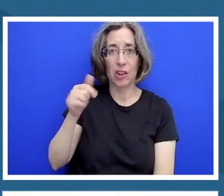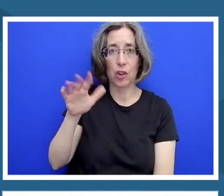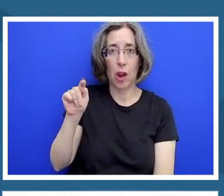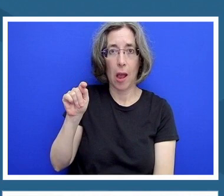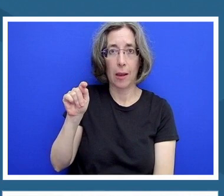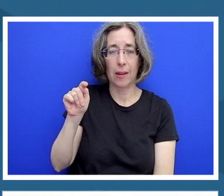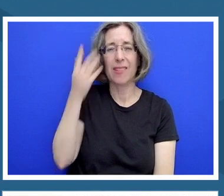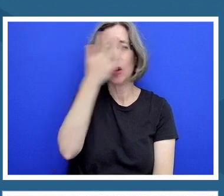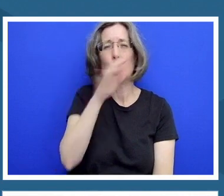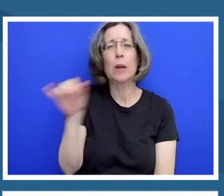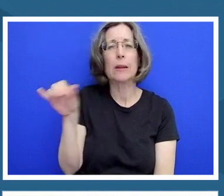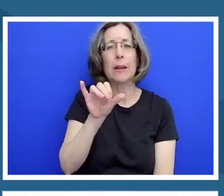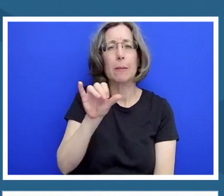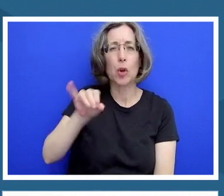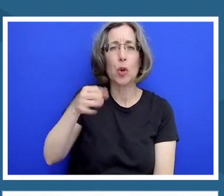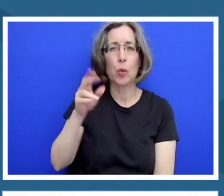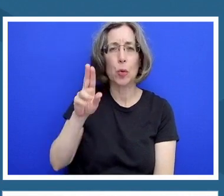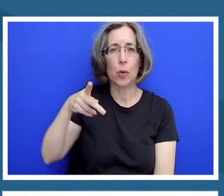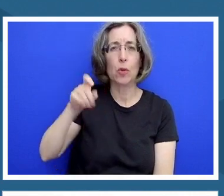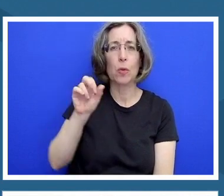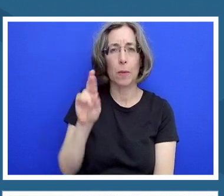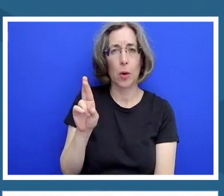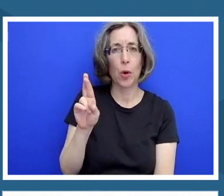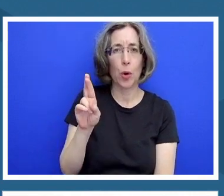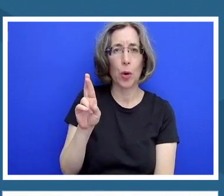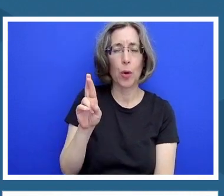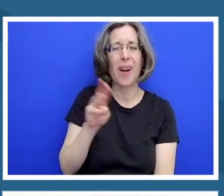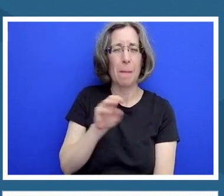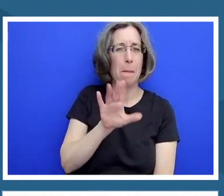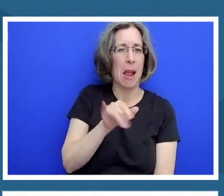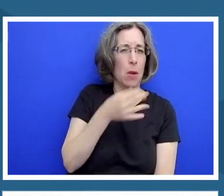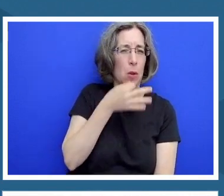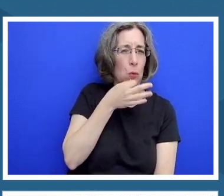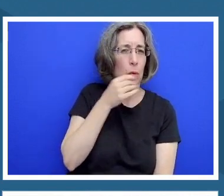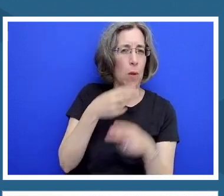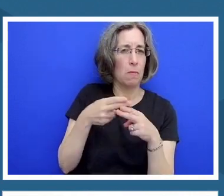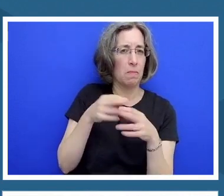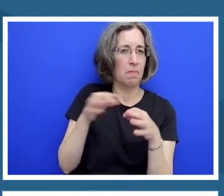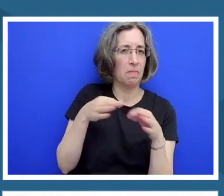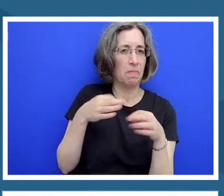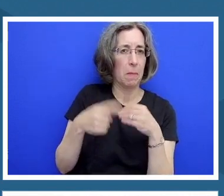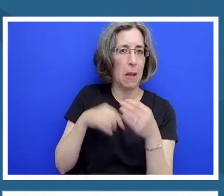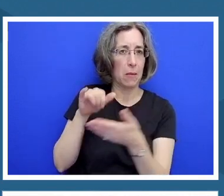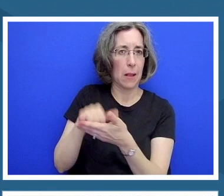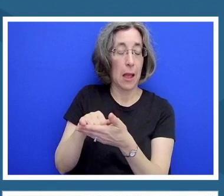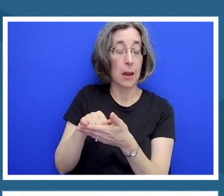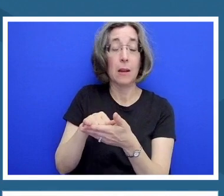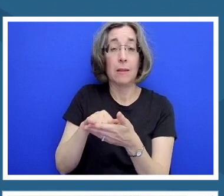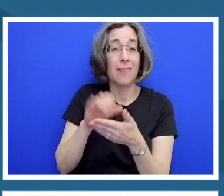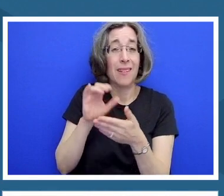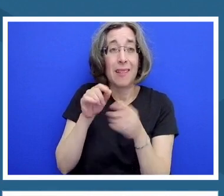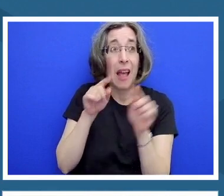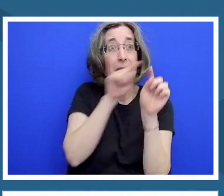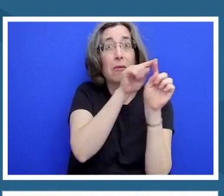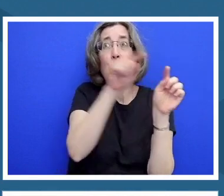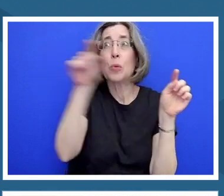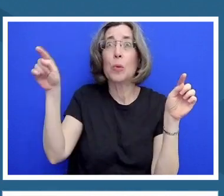and mary's going to tell you about and you know and this is just the beginning